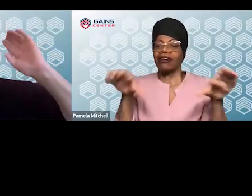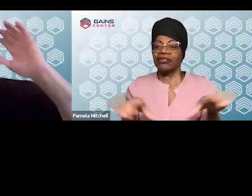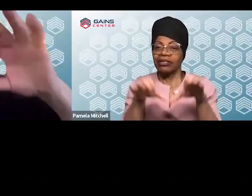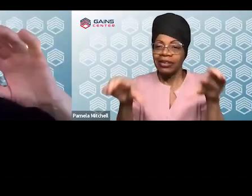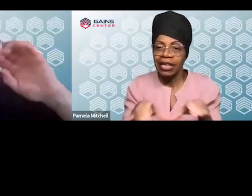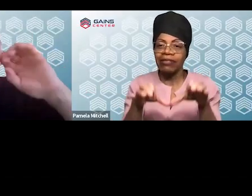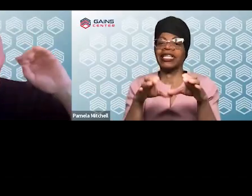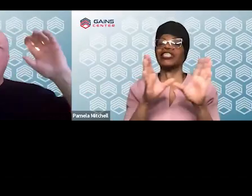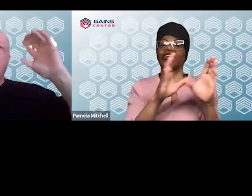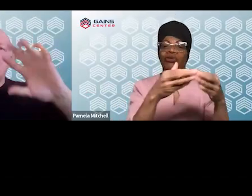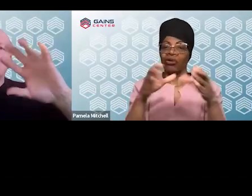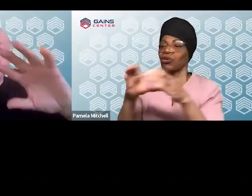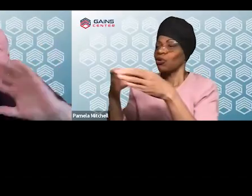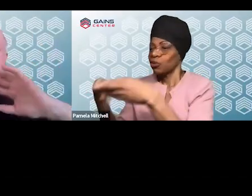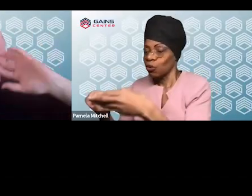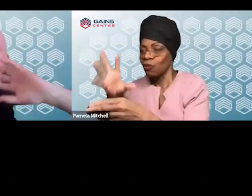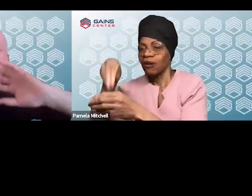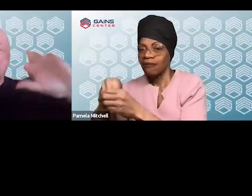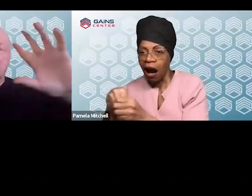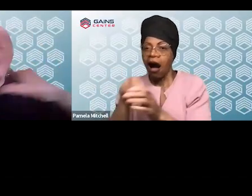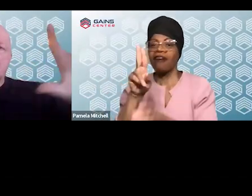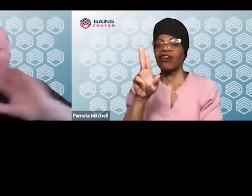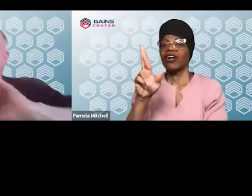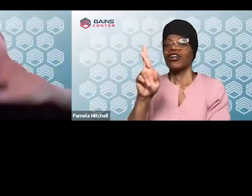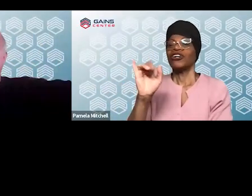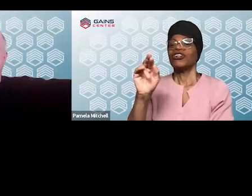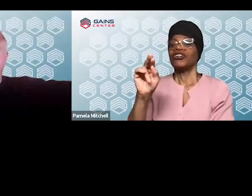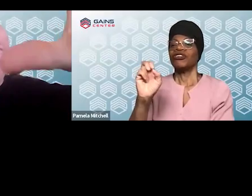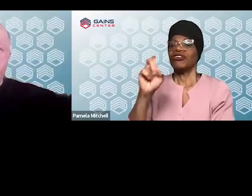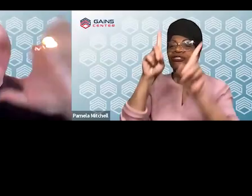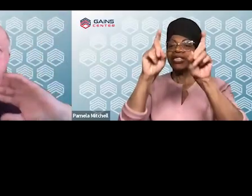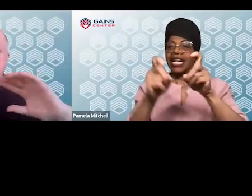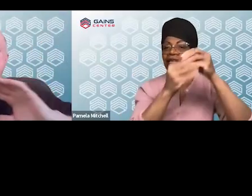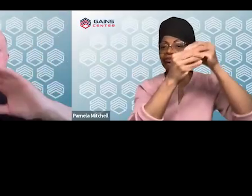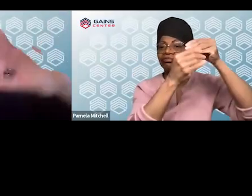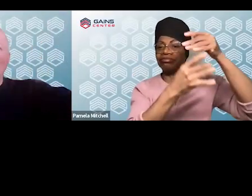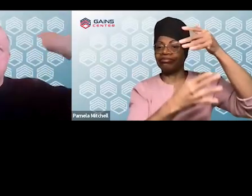they're getting urine tested, all of that is done, and all of that information goes to the judge